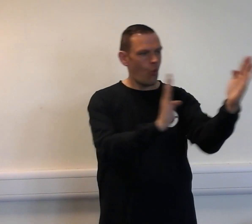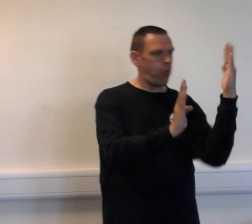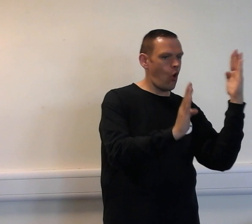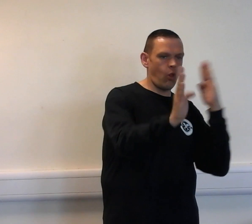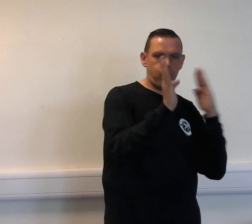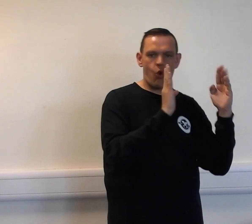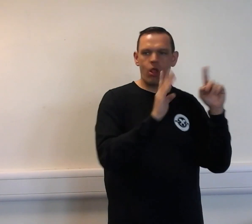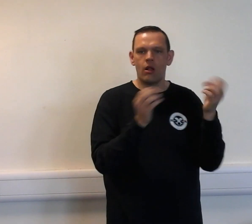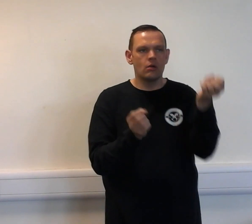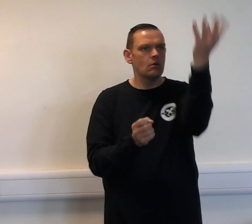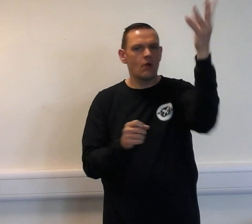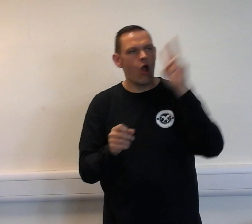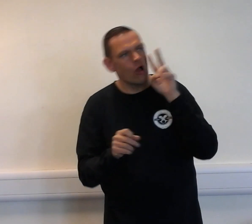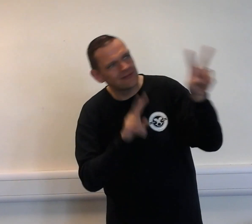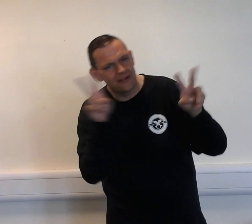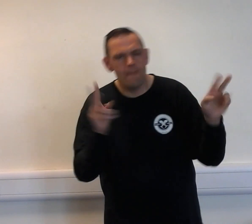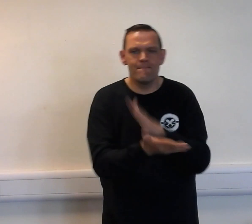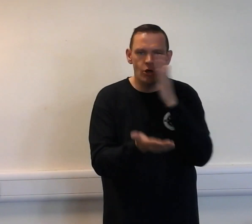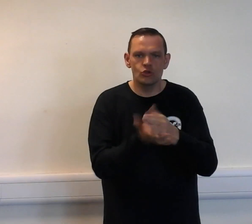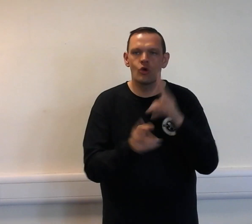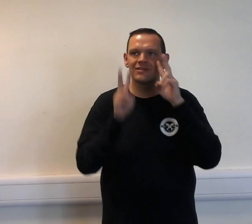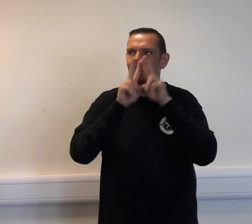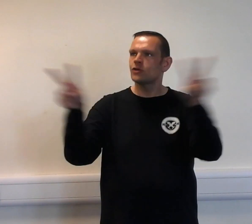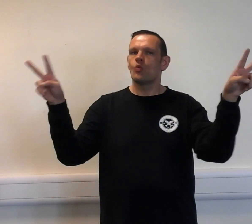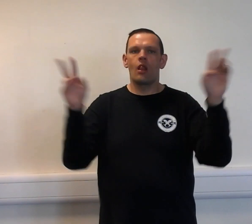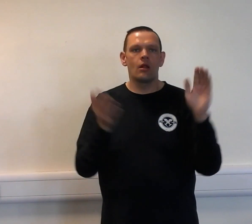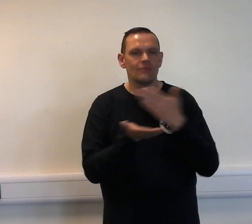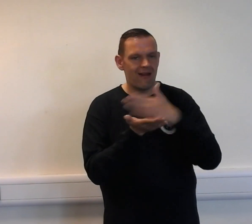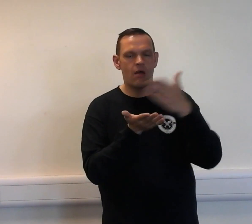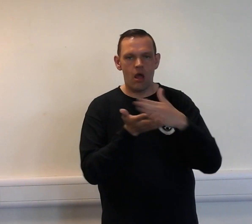If the alarm is blocked by walls and the structure of the building then you need